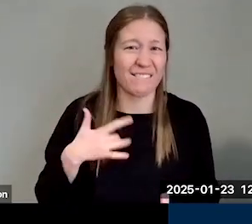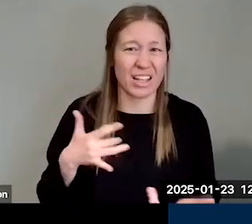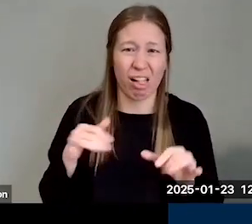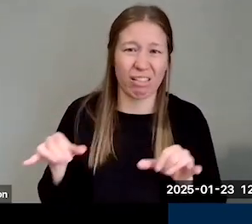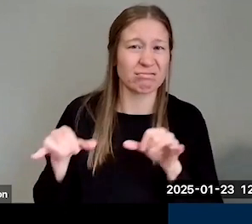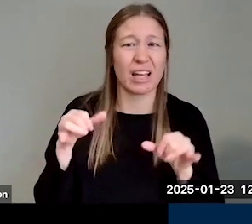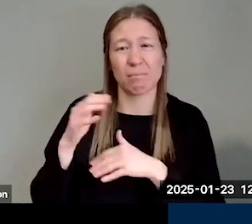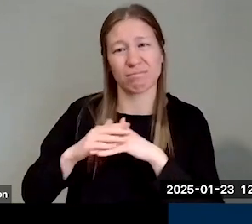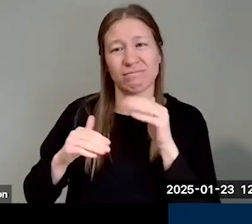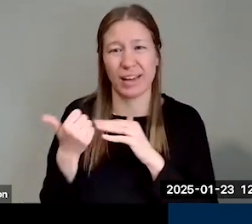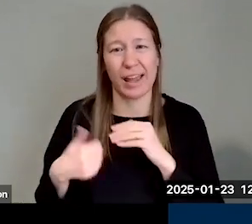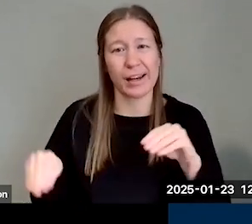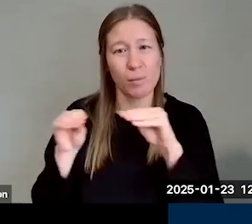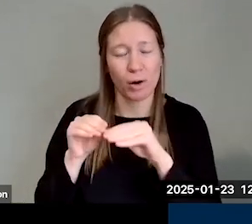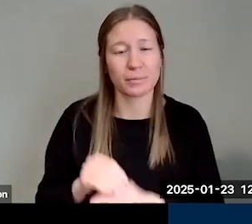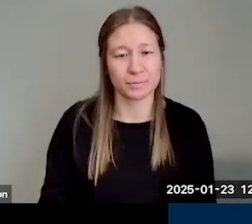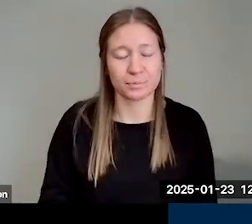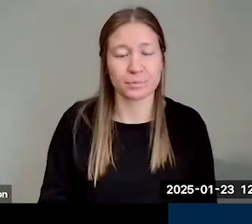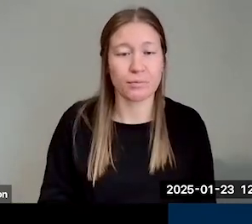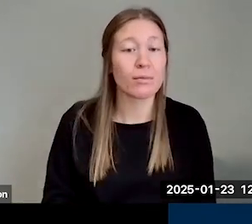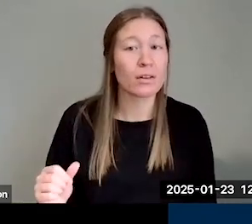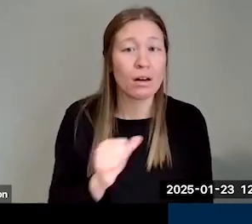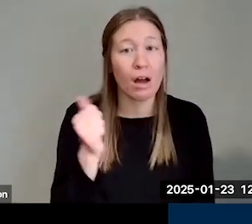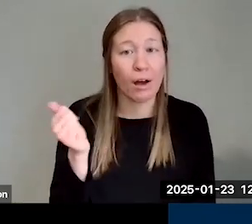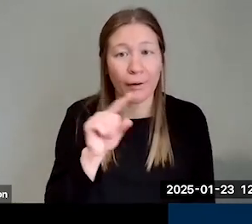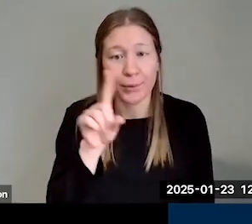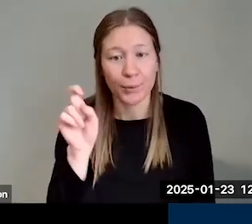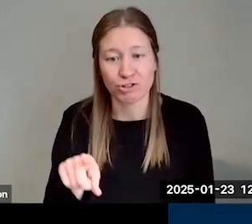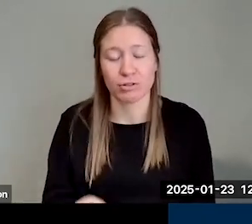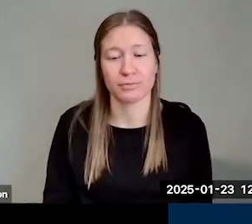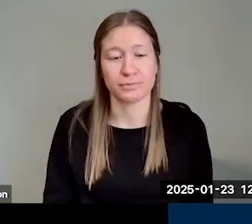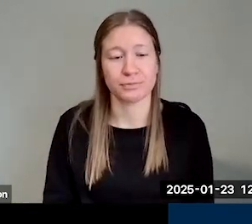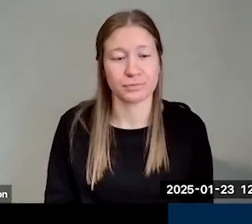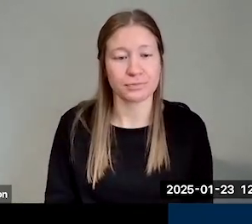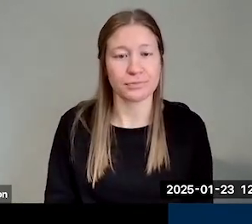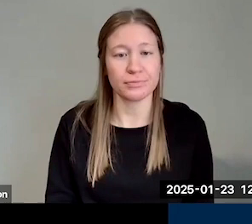So another question in our presentation today